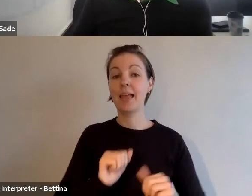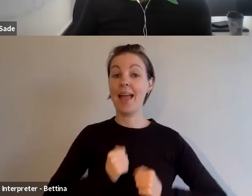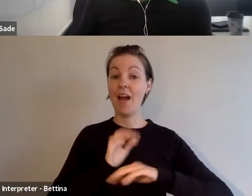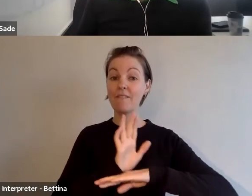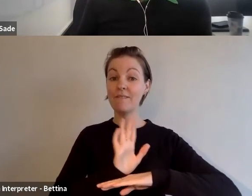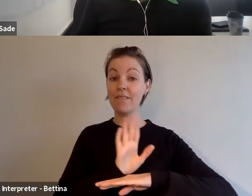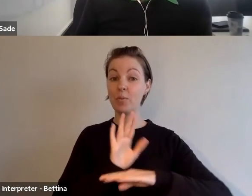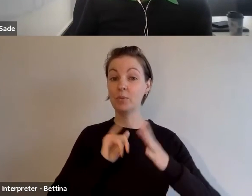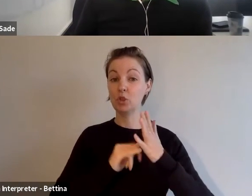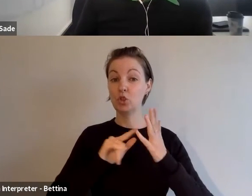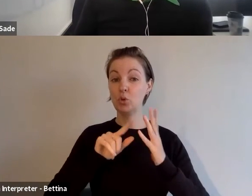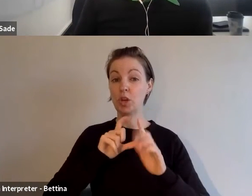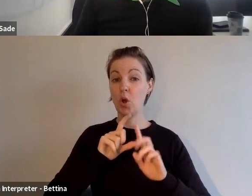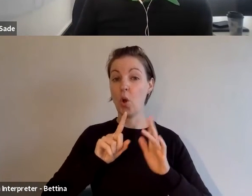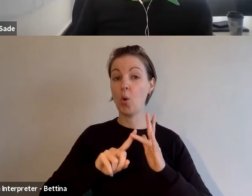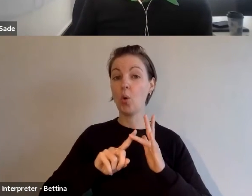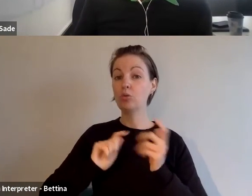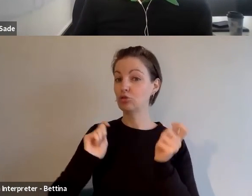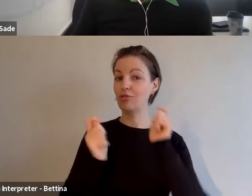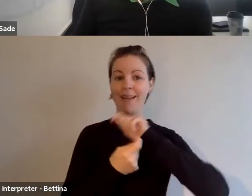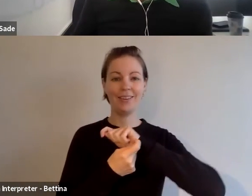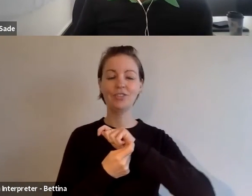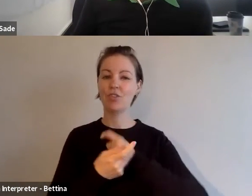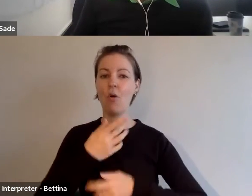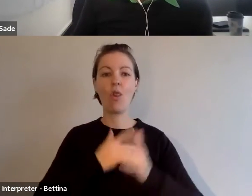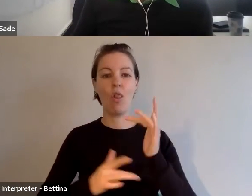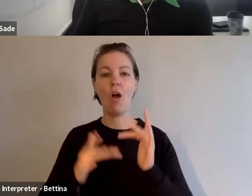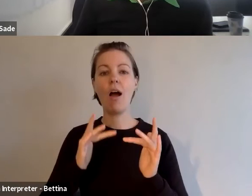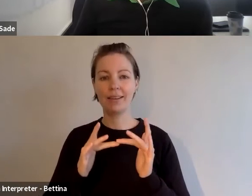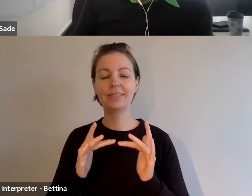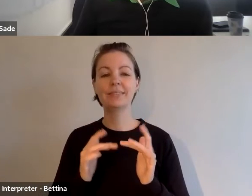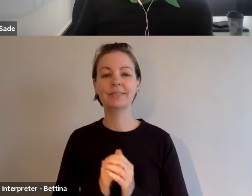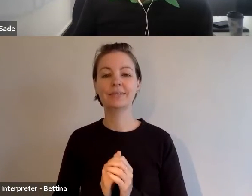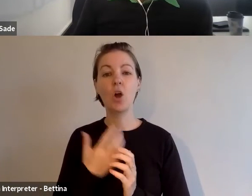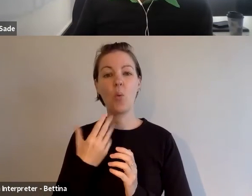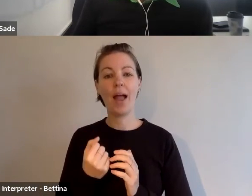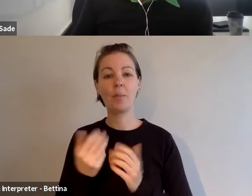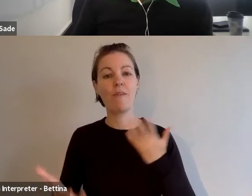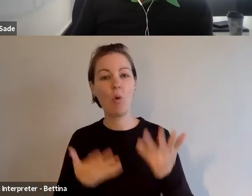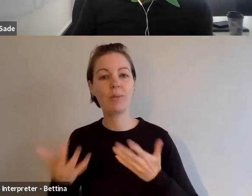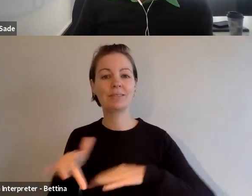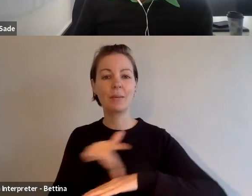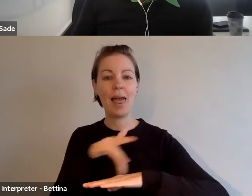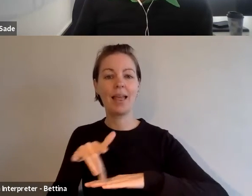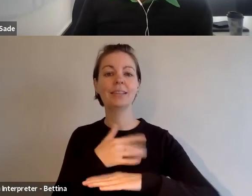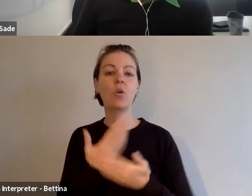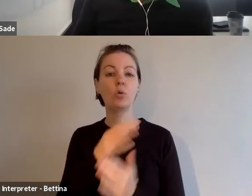the online way, but there were many others. Performance studio where exhume performances and plays.